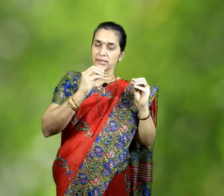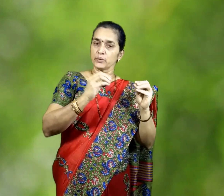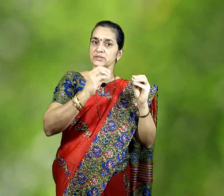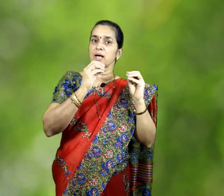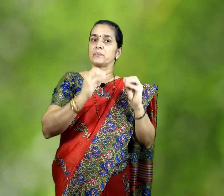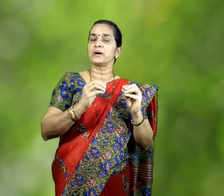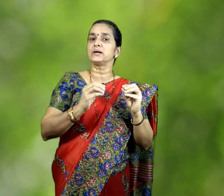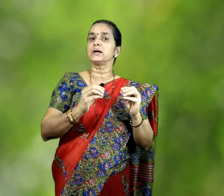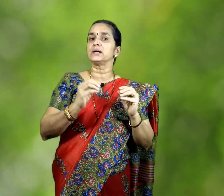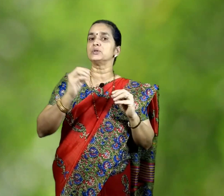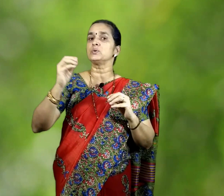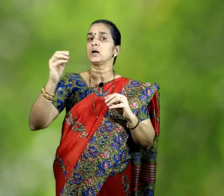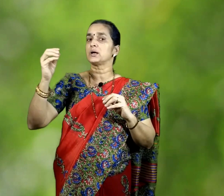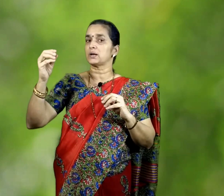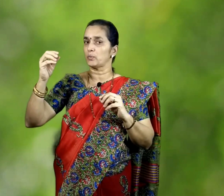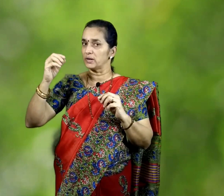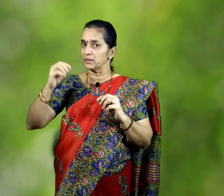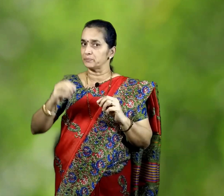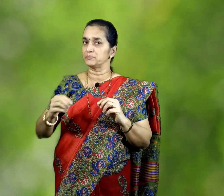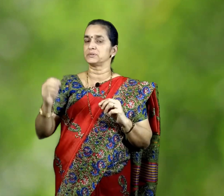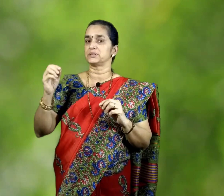because of the monkeys